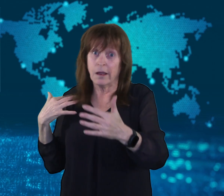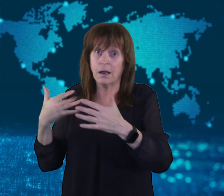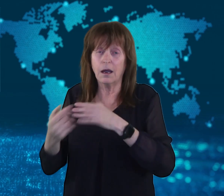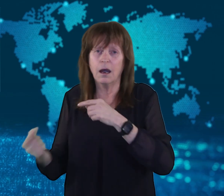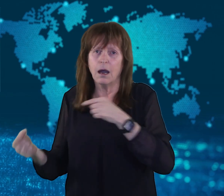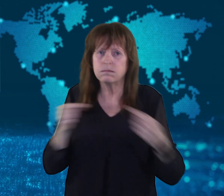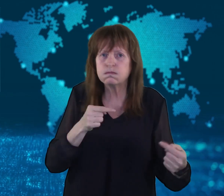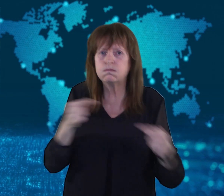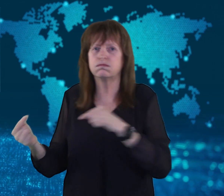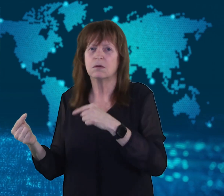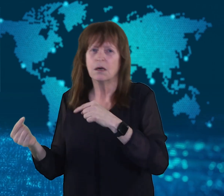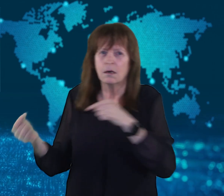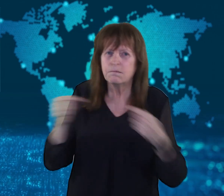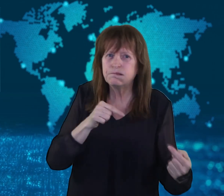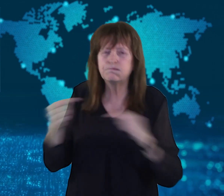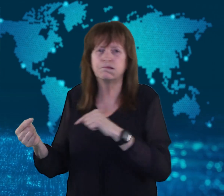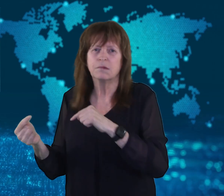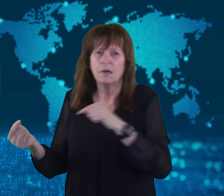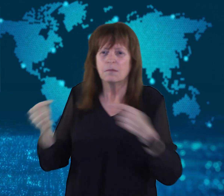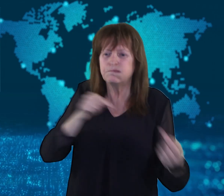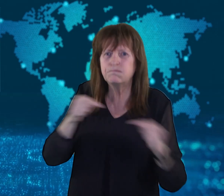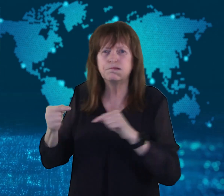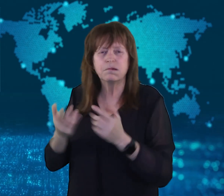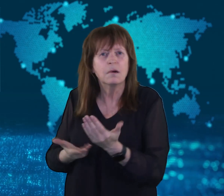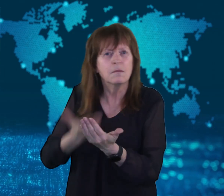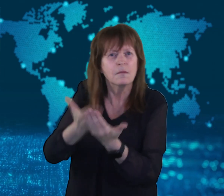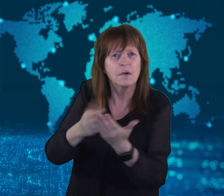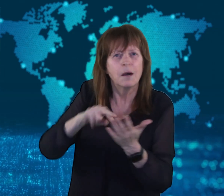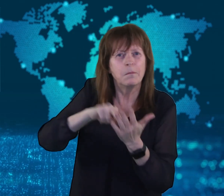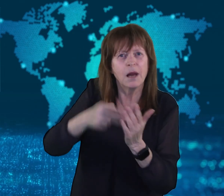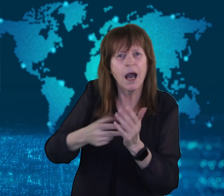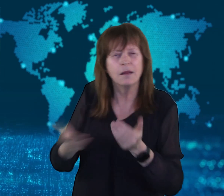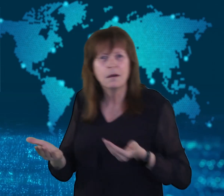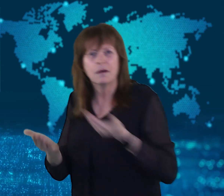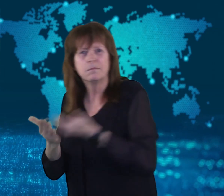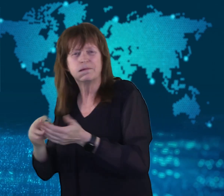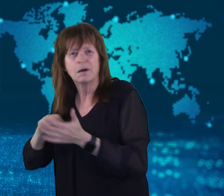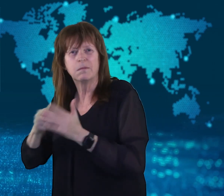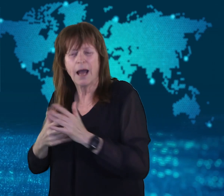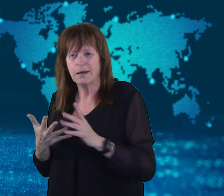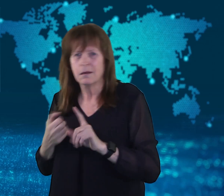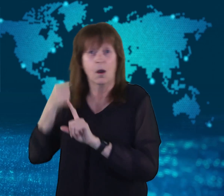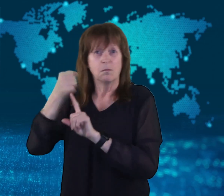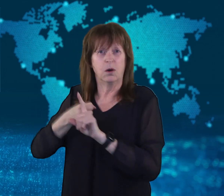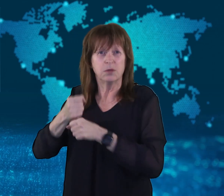and protests began in South Korea immediately after